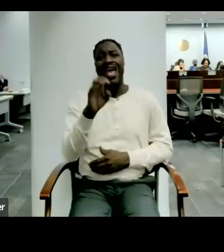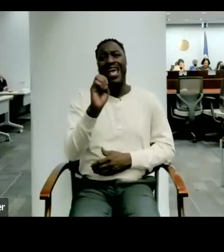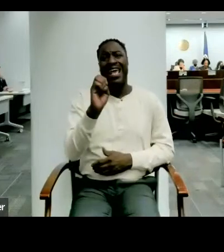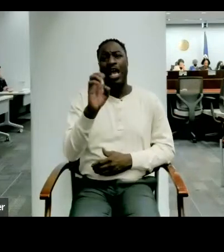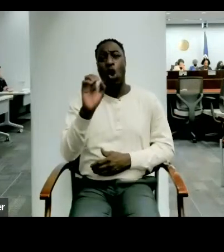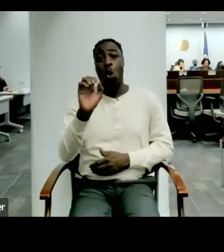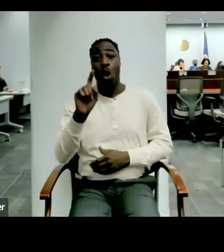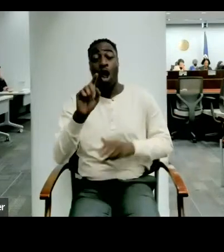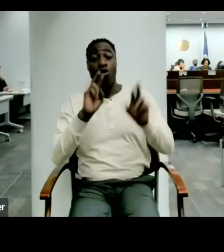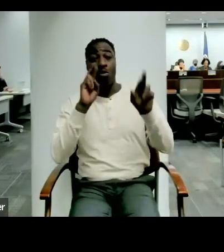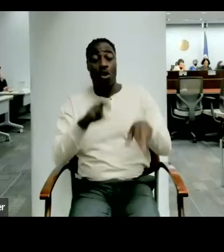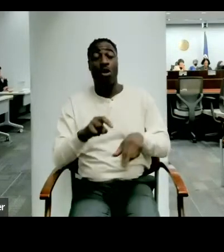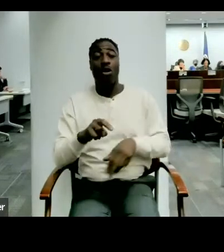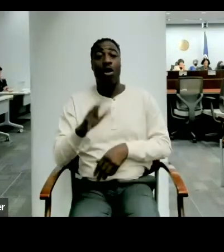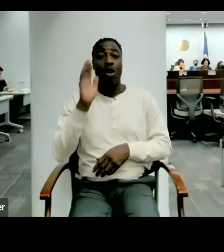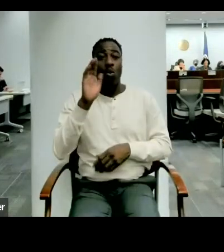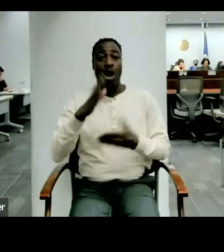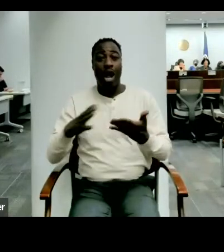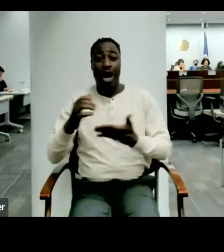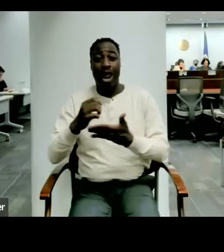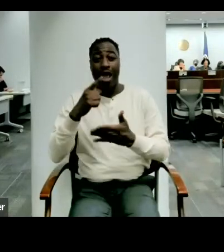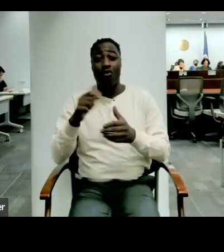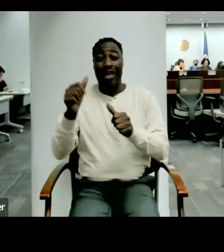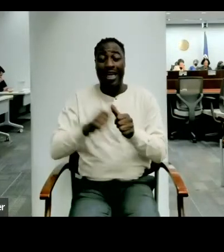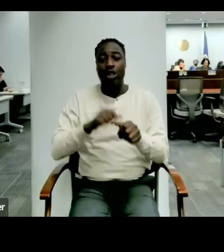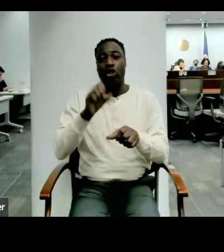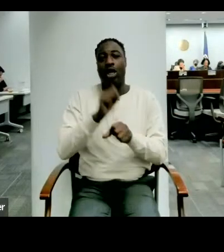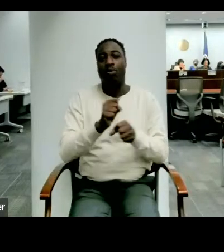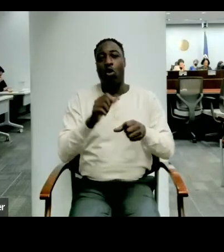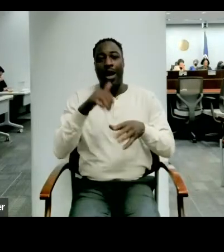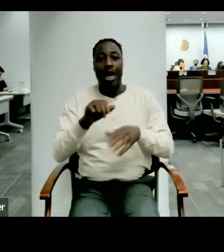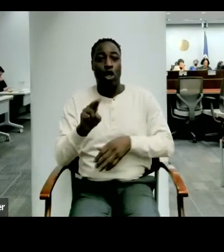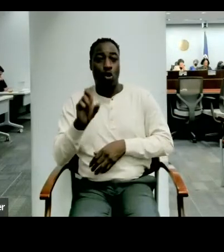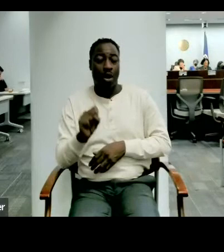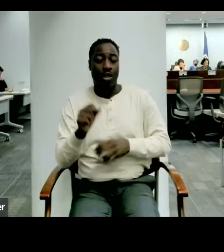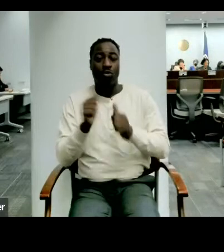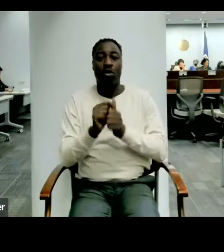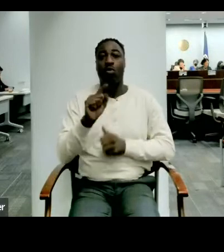collect effectively for every single employer in the United States with 100 more employees,